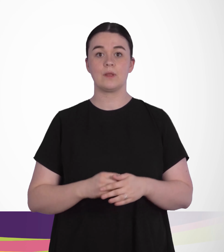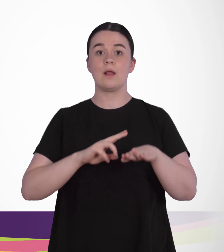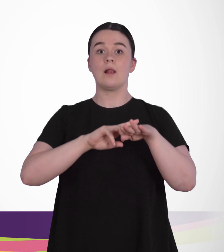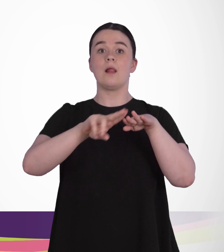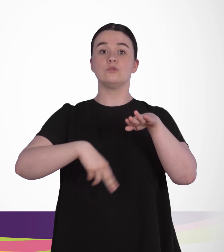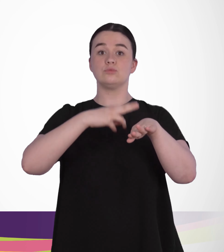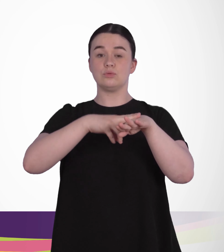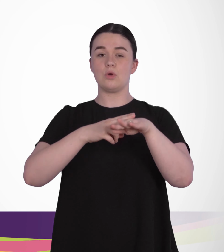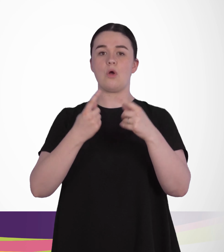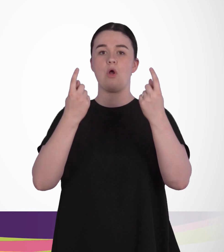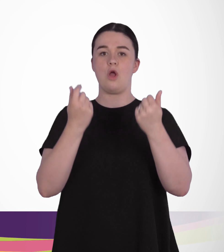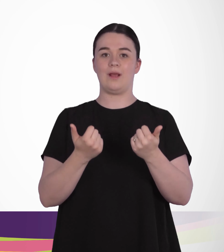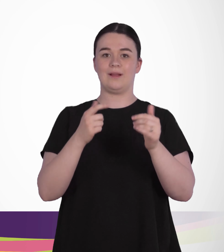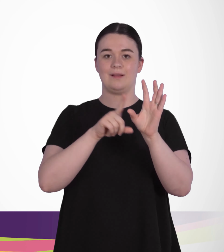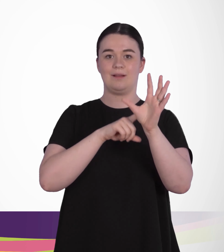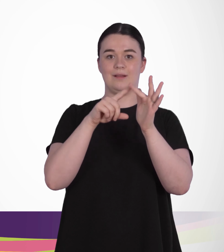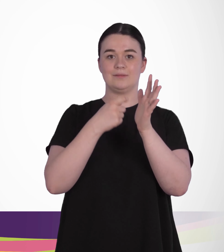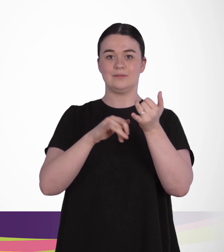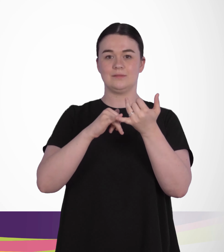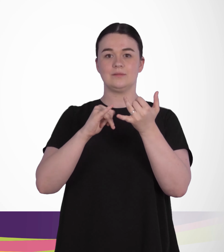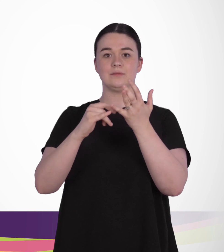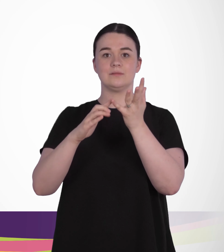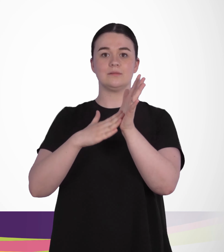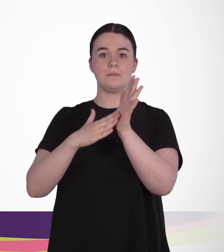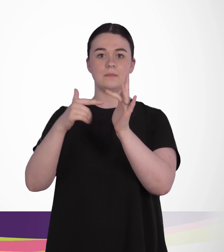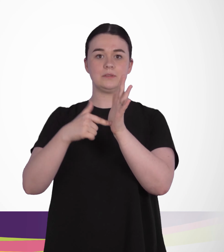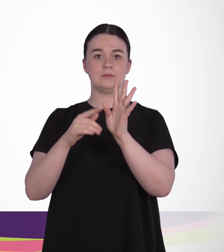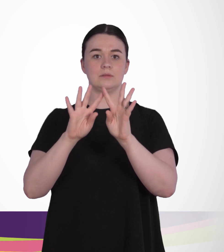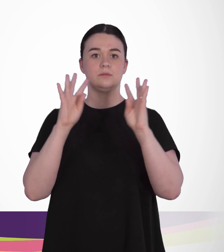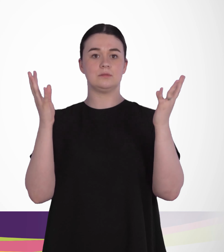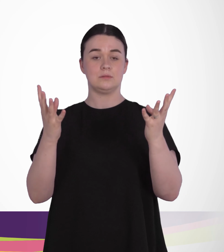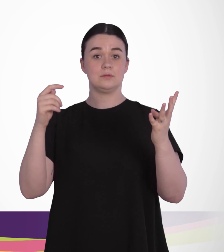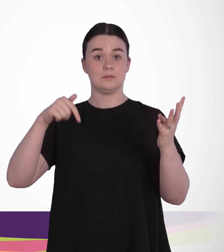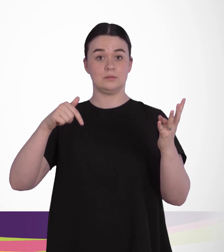National Early Years Summit